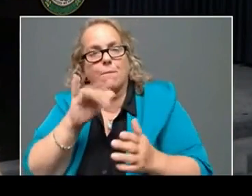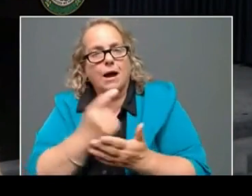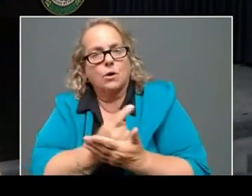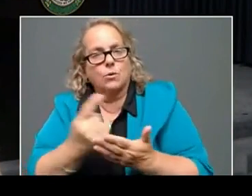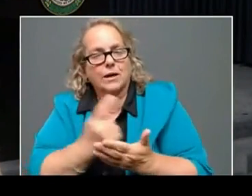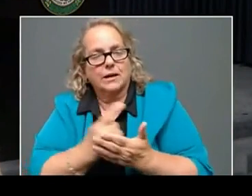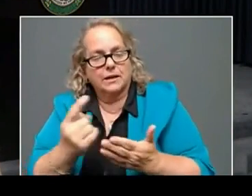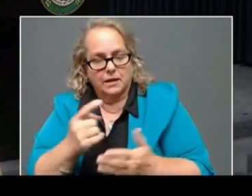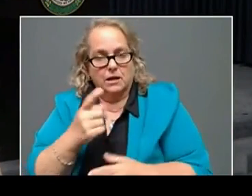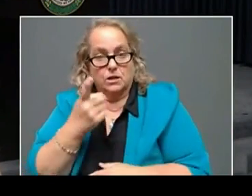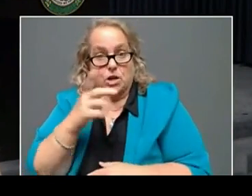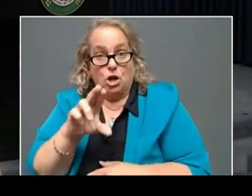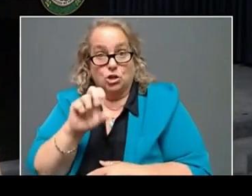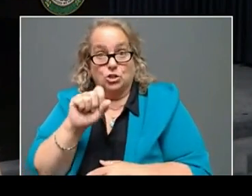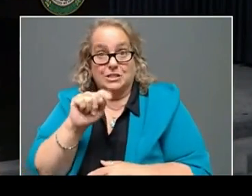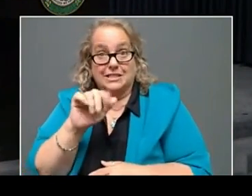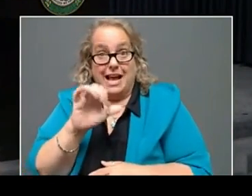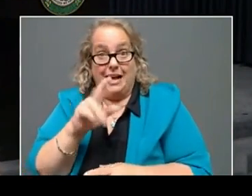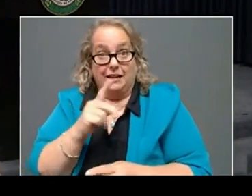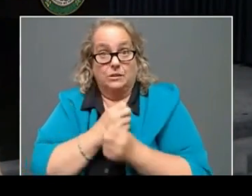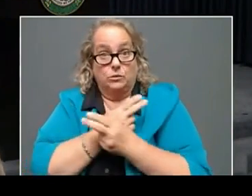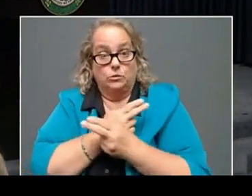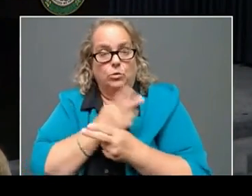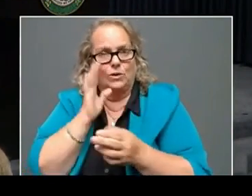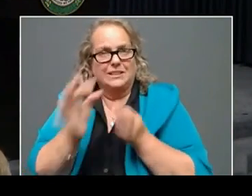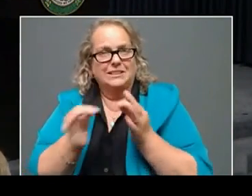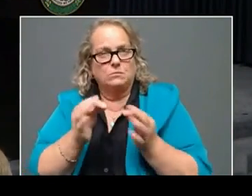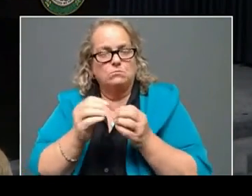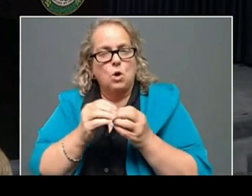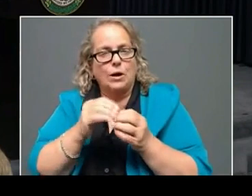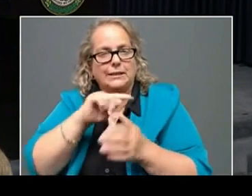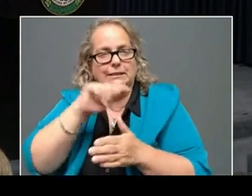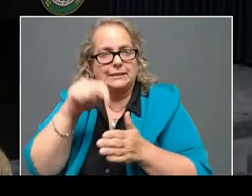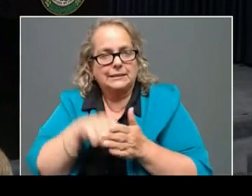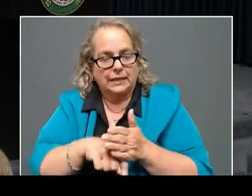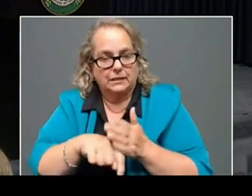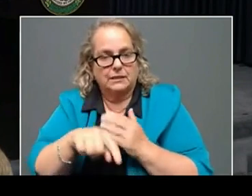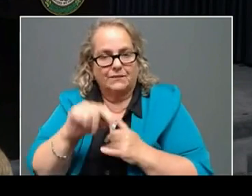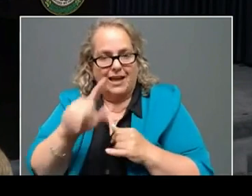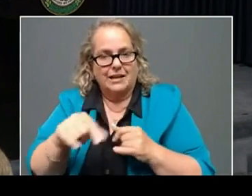more detail when it comes up. It's the line chart we have a lot of graphs today.